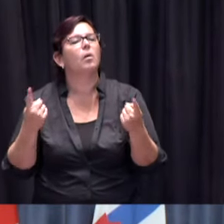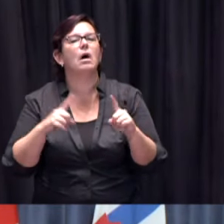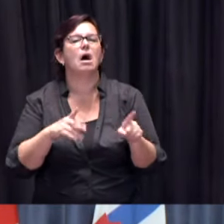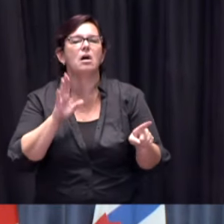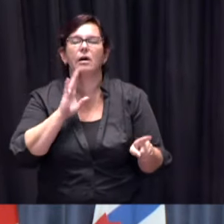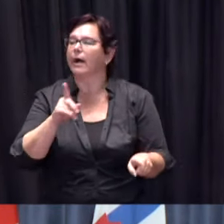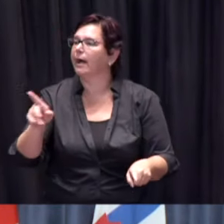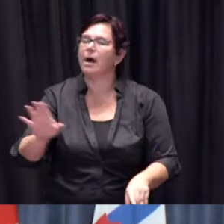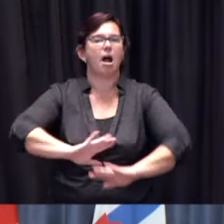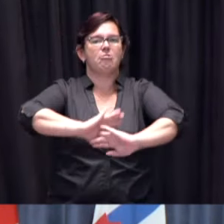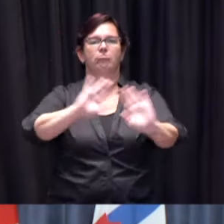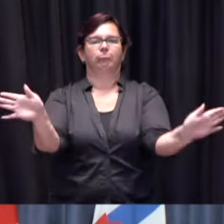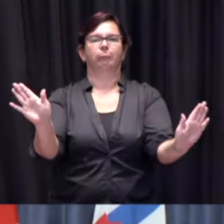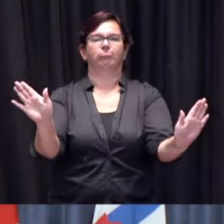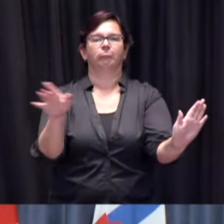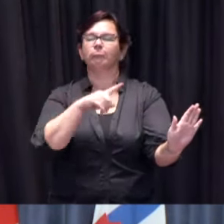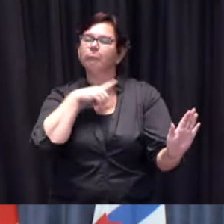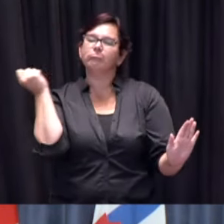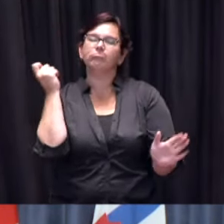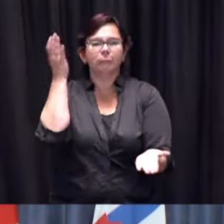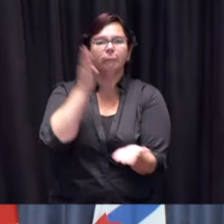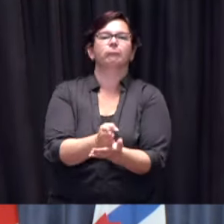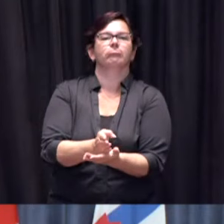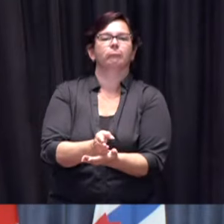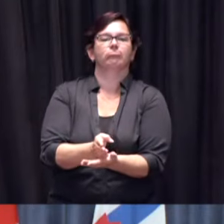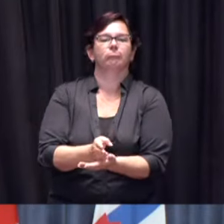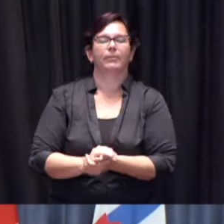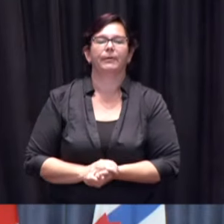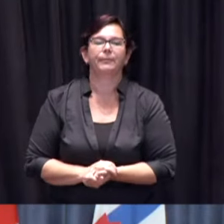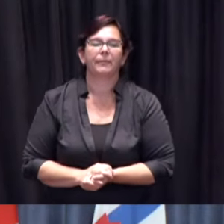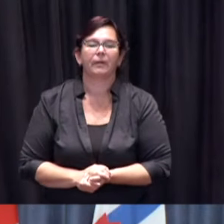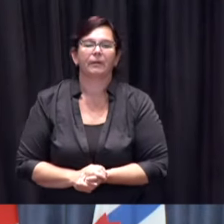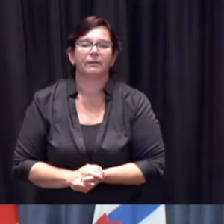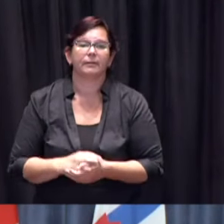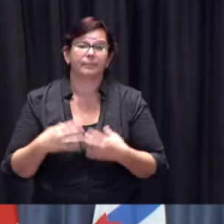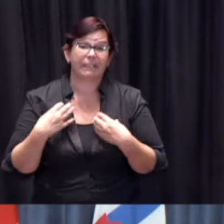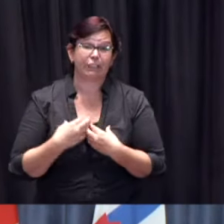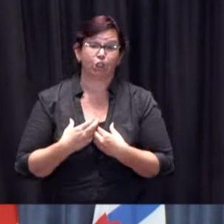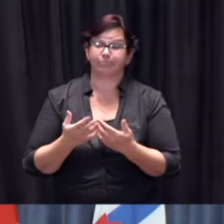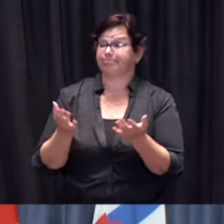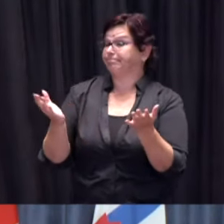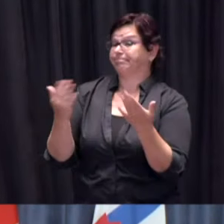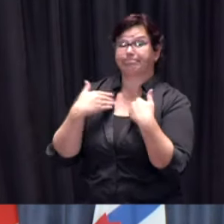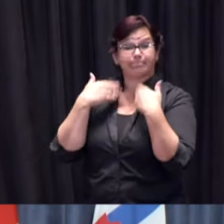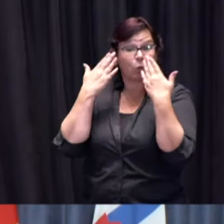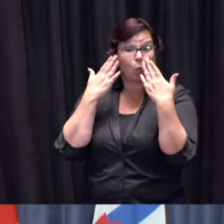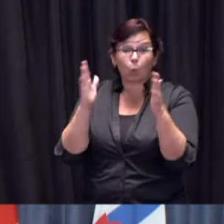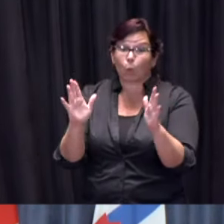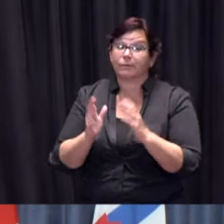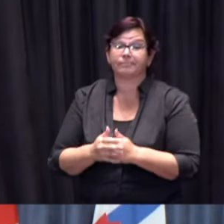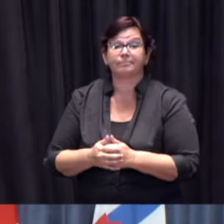Mayor Tory: Well it's hard to know that I think what we would encourage our enforcement officers to do is to you